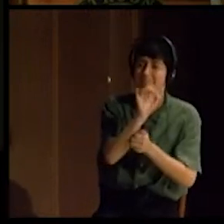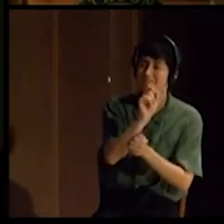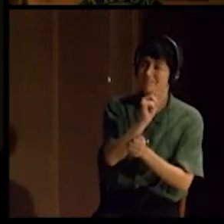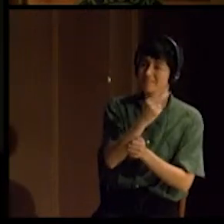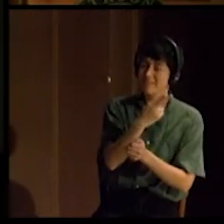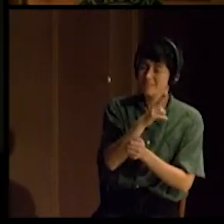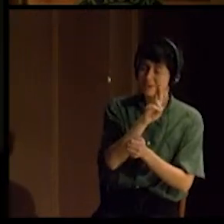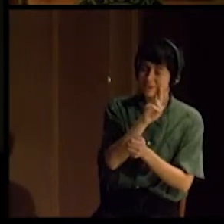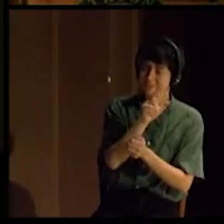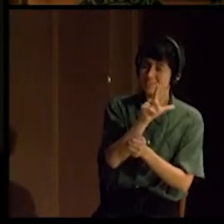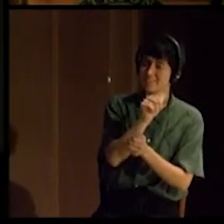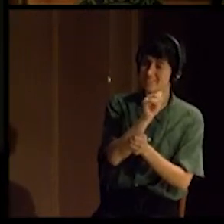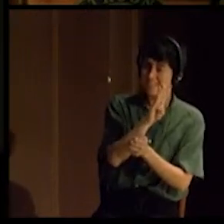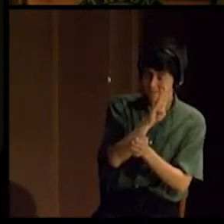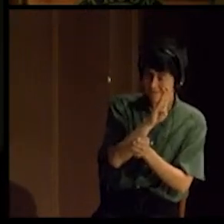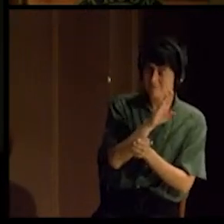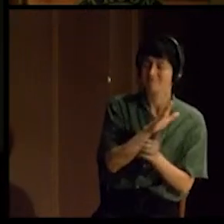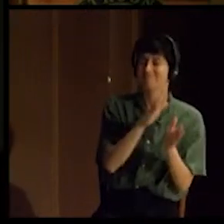She's incredible, gave me so much independence.